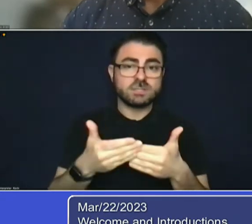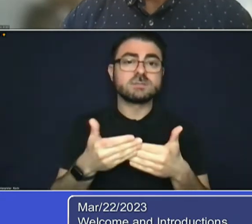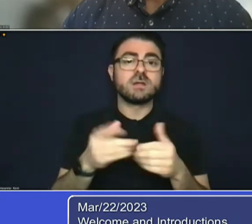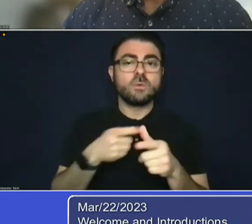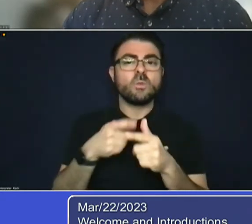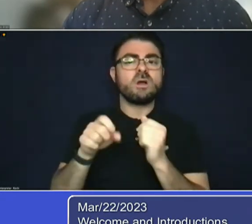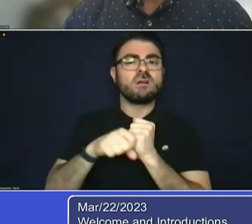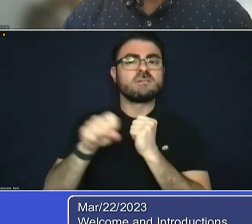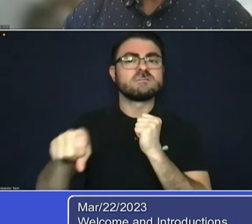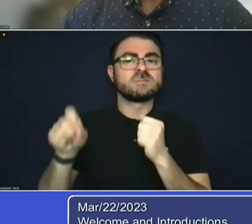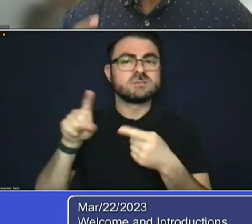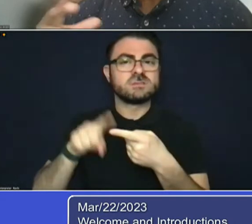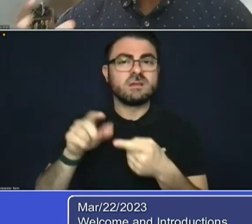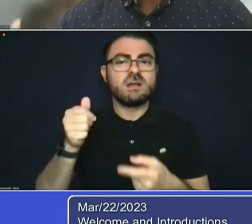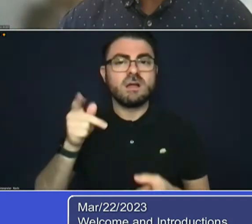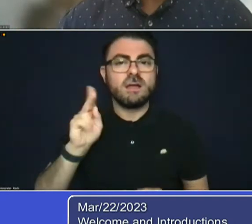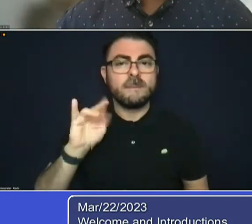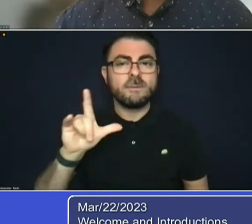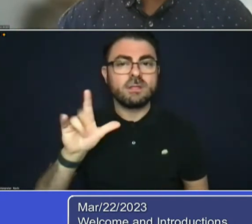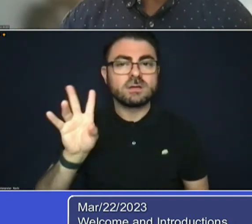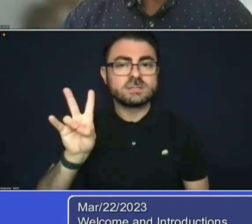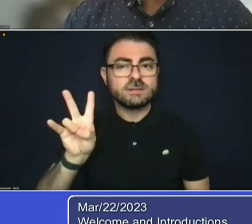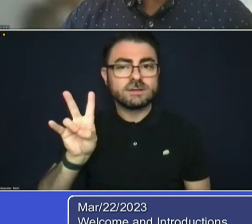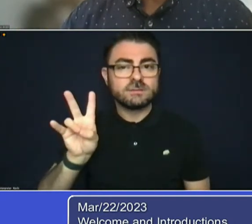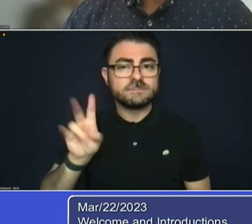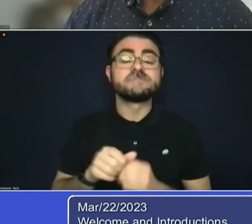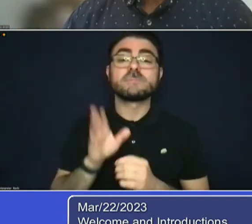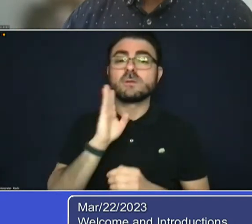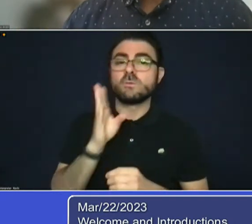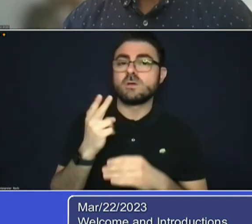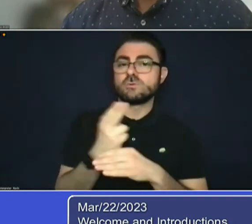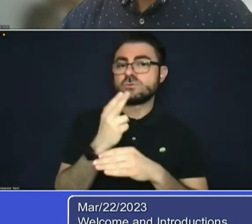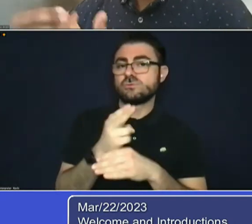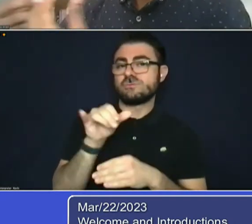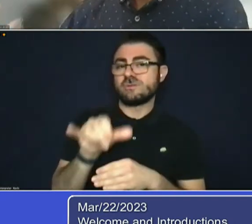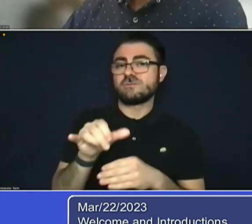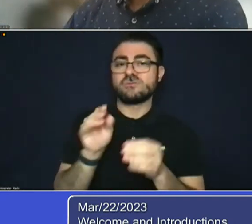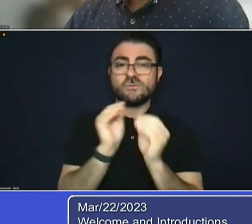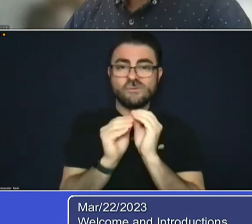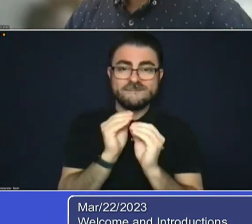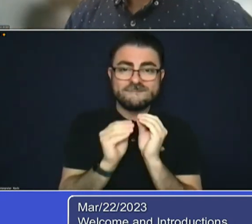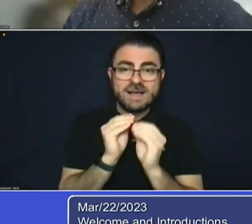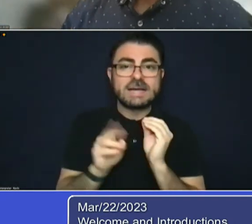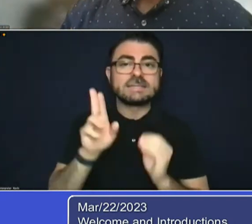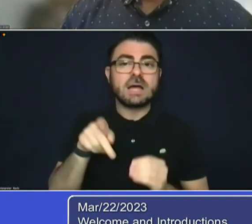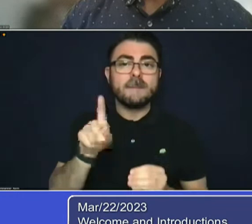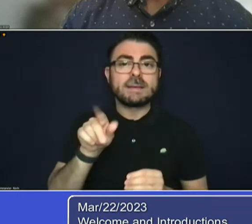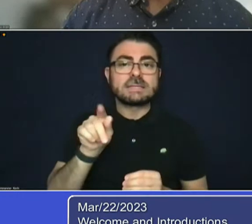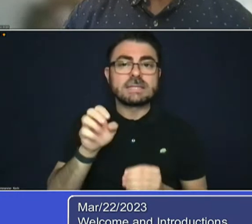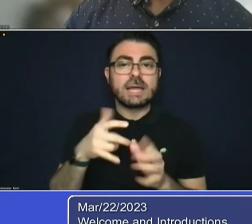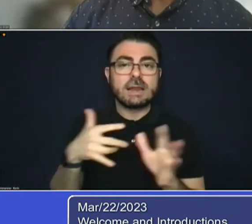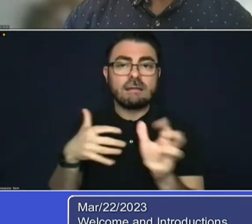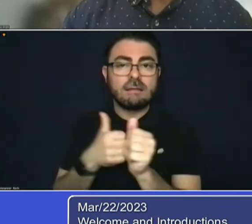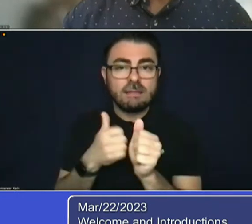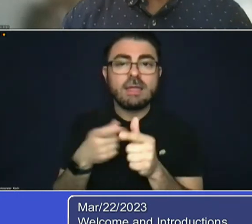HEARING IN THE PUBLIC COMMENT CONFERENCE, AND WE'RE EXTENDING IT THROUGH APRIL 7th, WE'RE